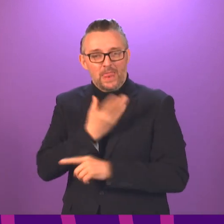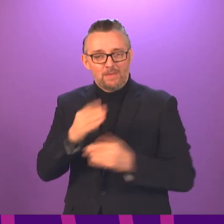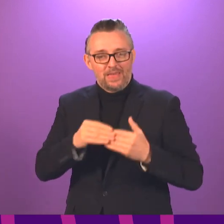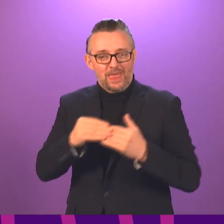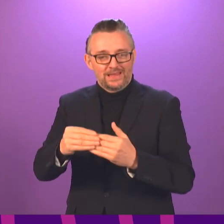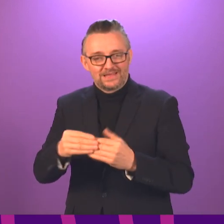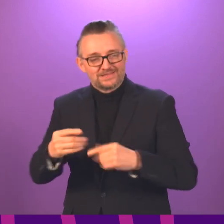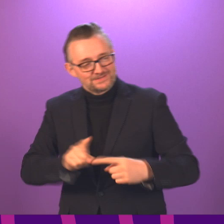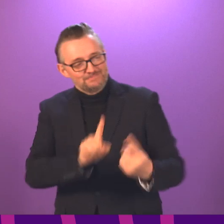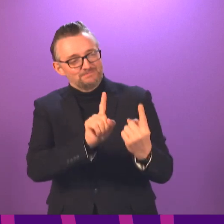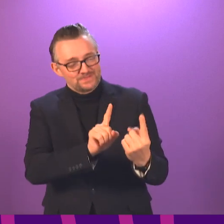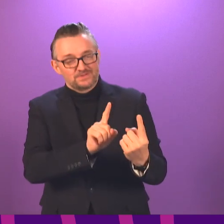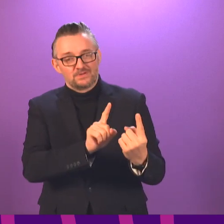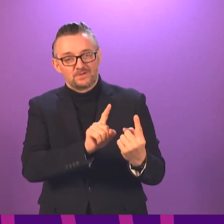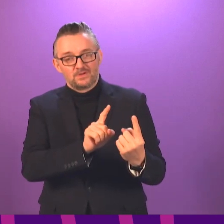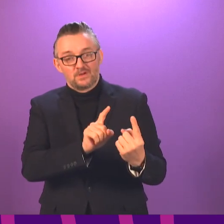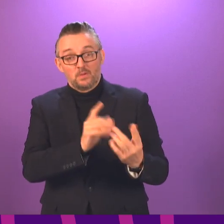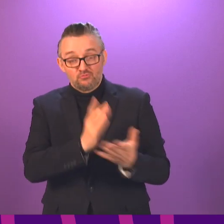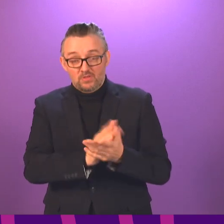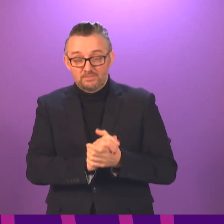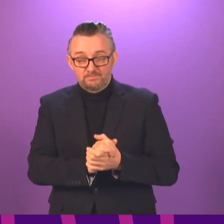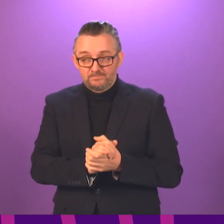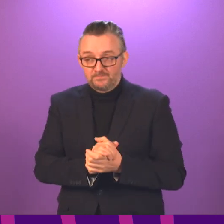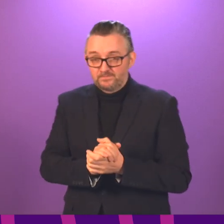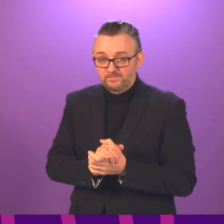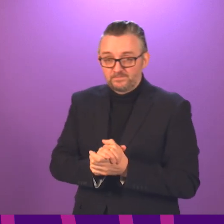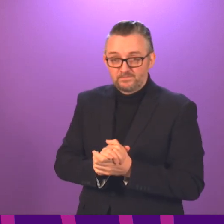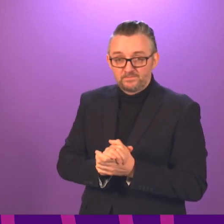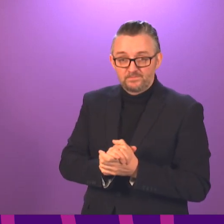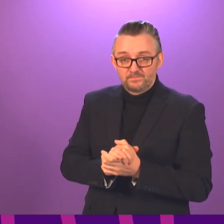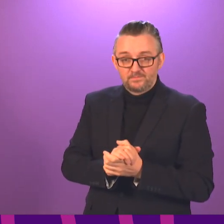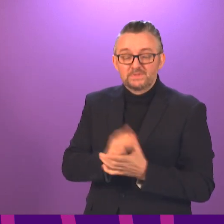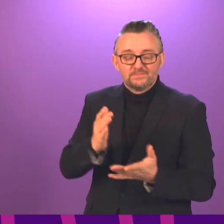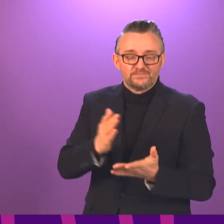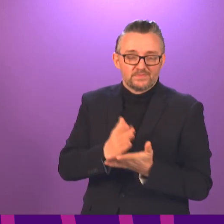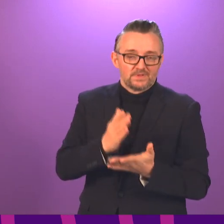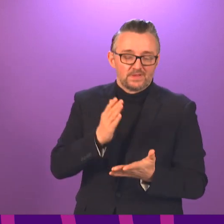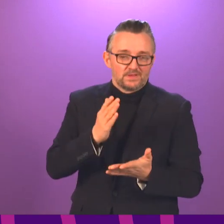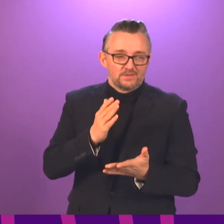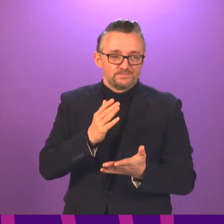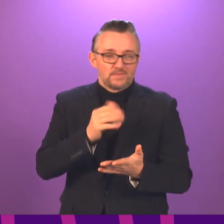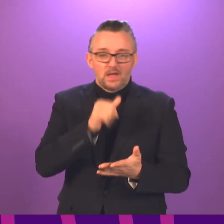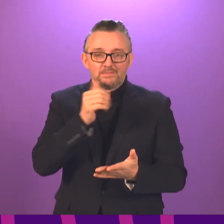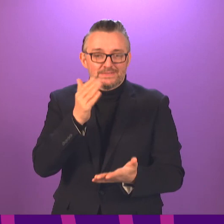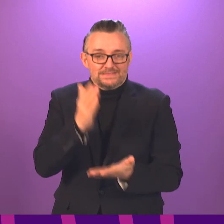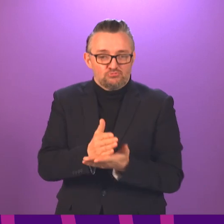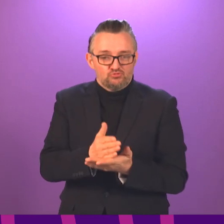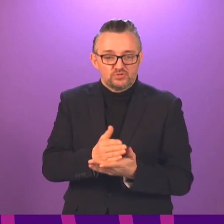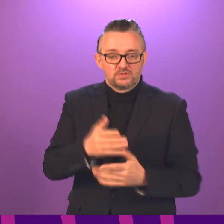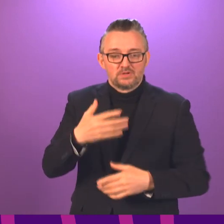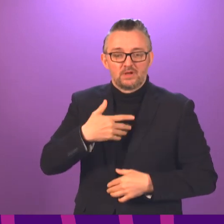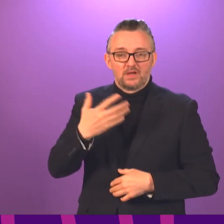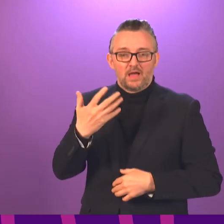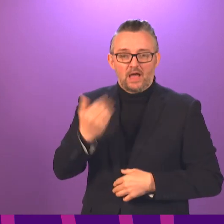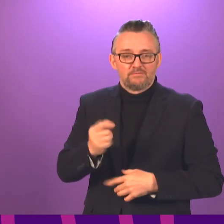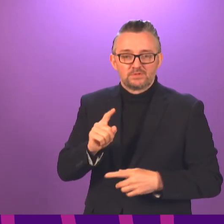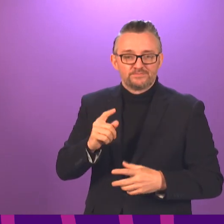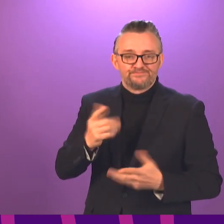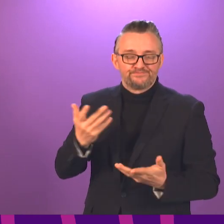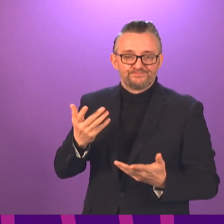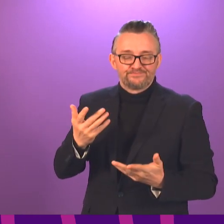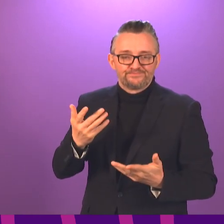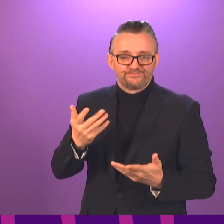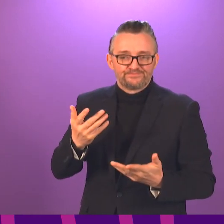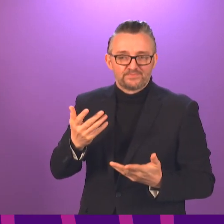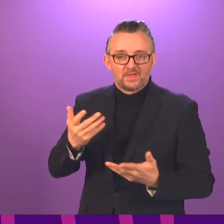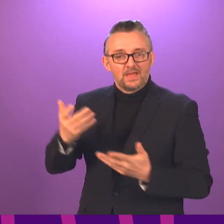the chamber. In all seriousness, there is a historic nature to Anas Sarwar’s election